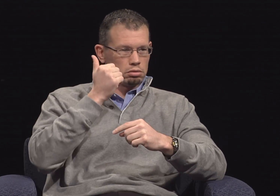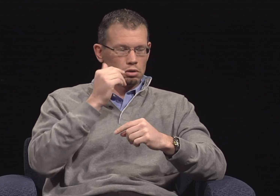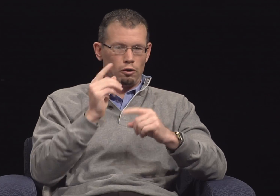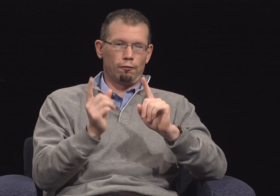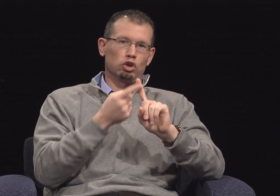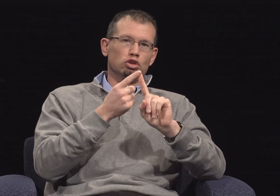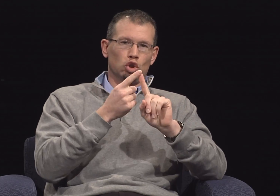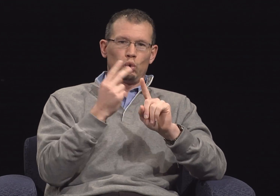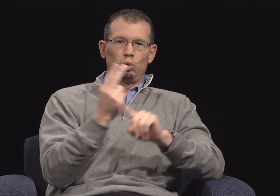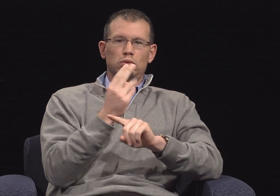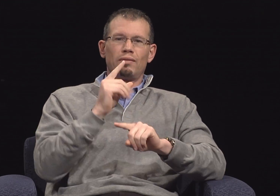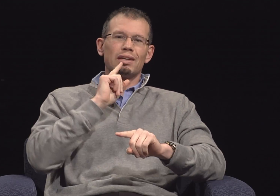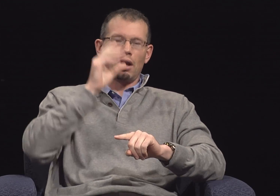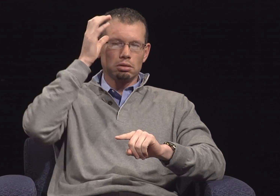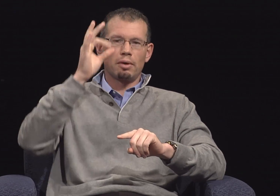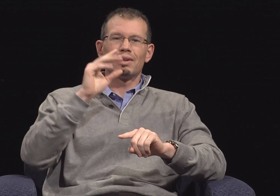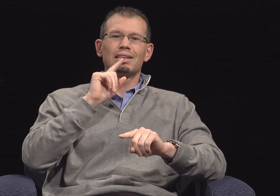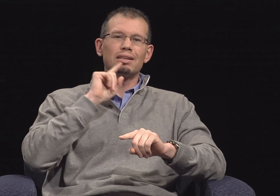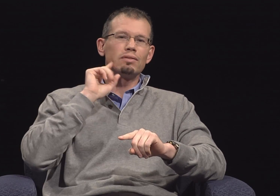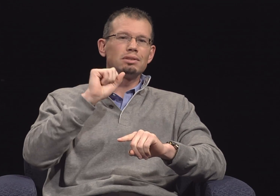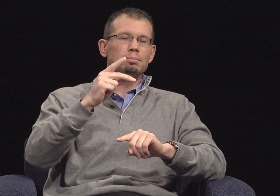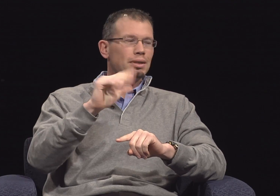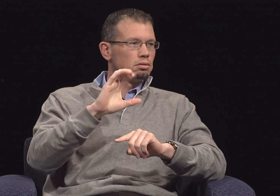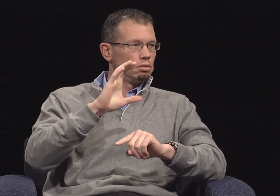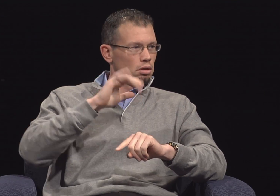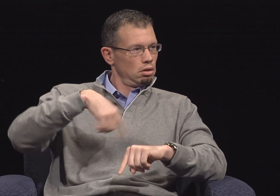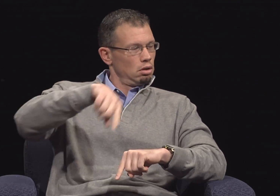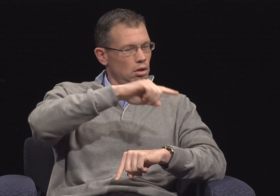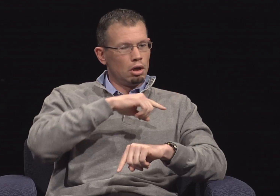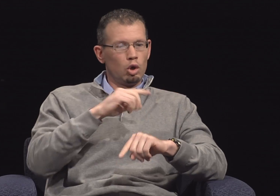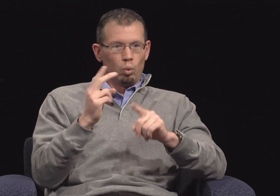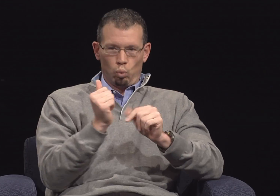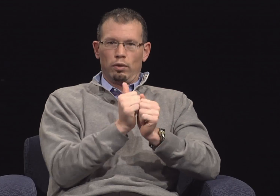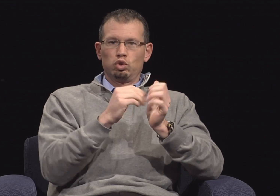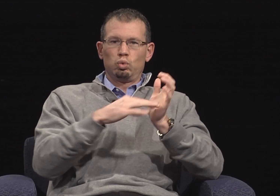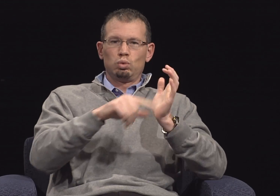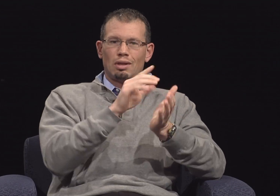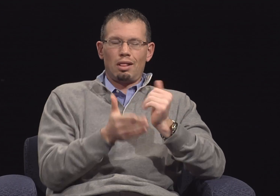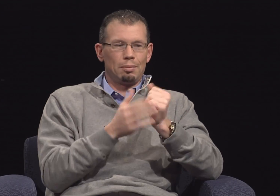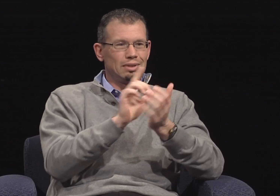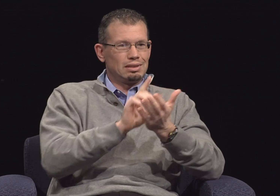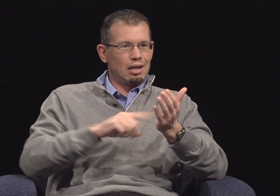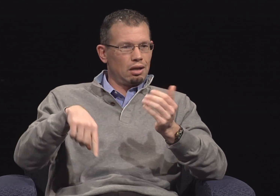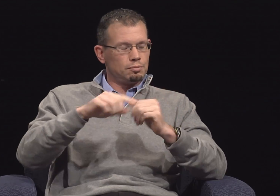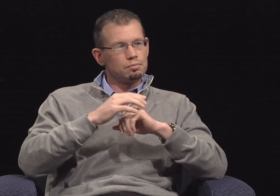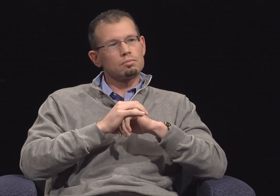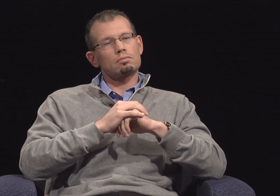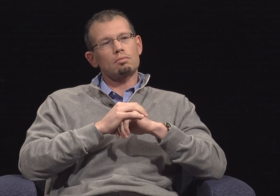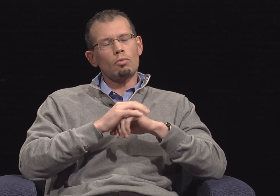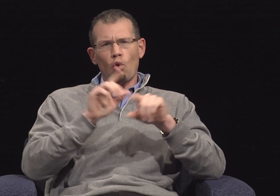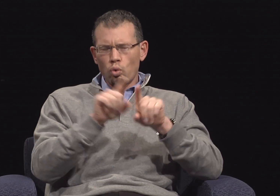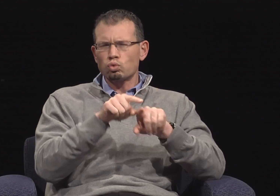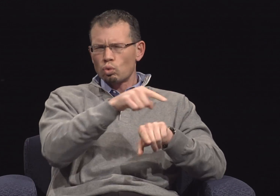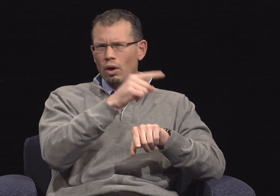It's the first building that uses the DeafSpace concepts, along with student input, for its design.